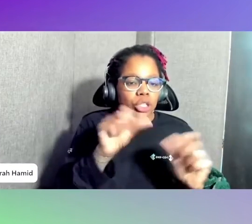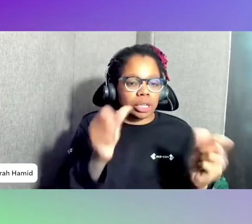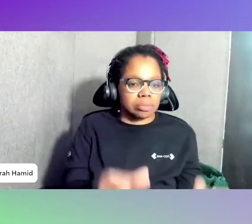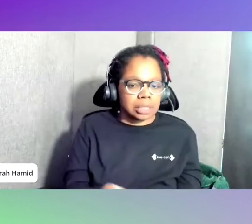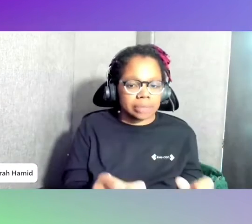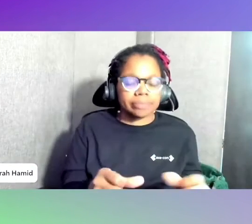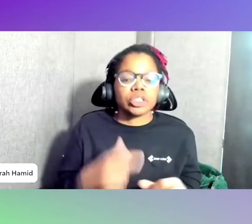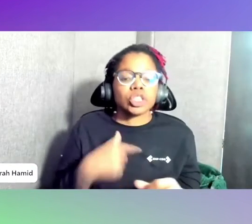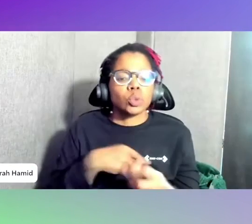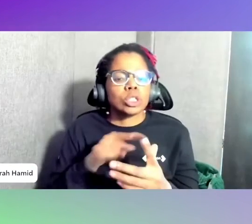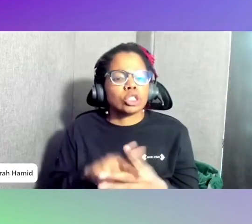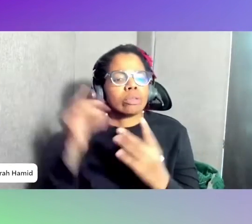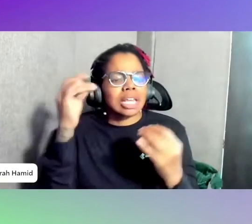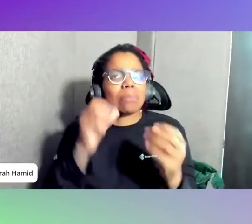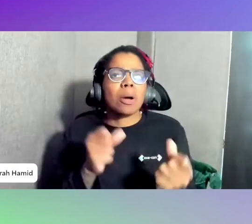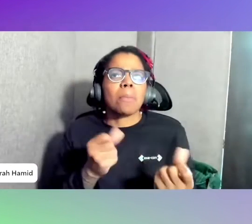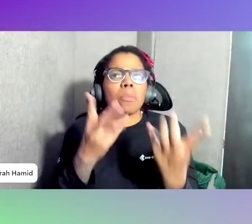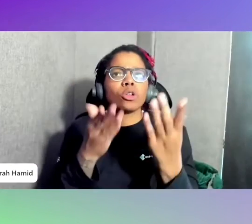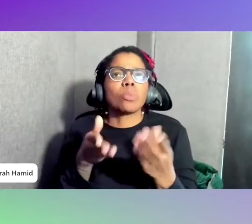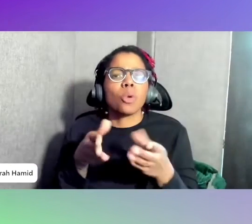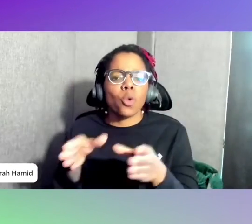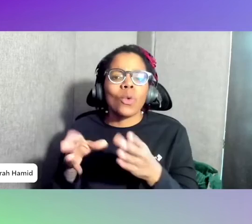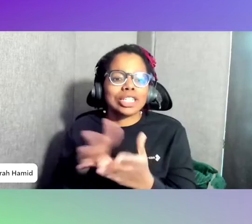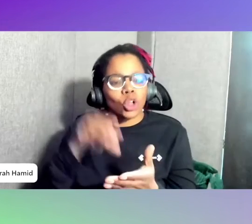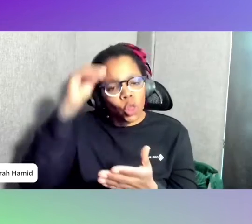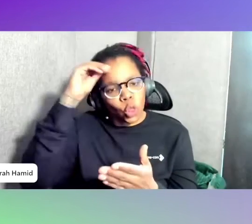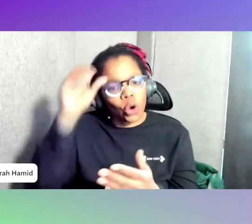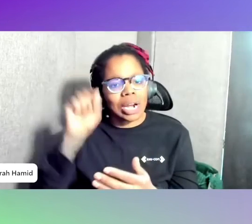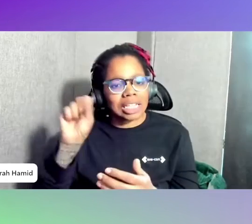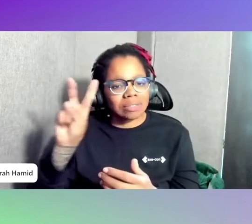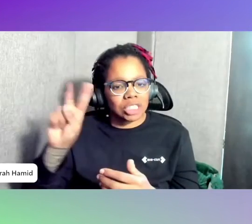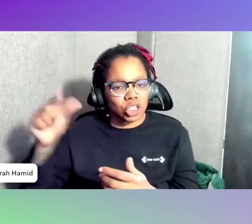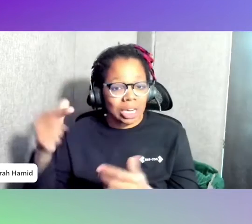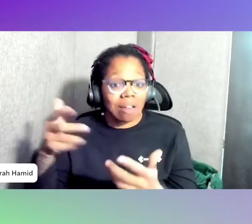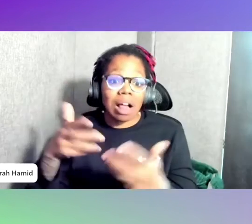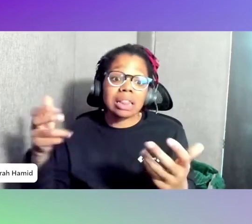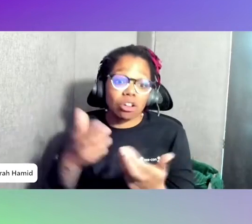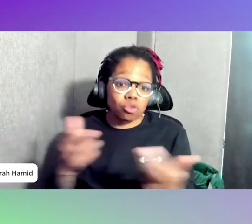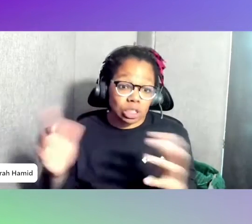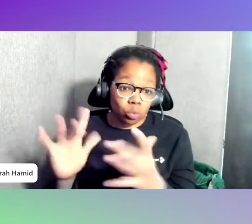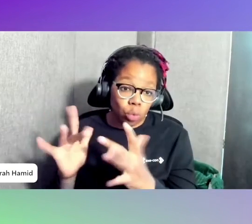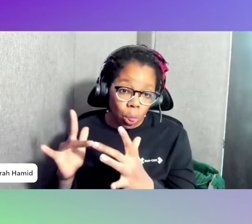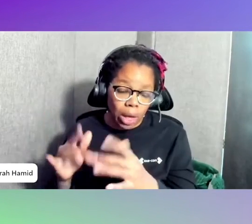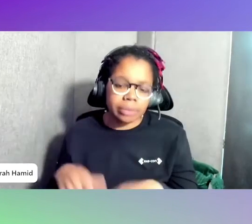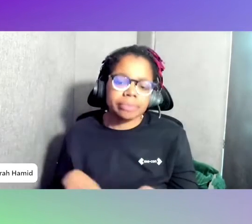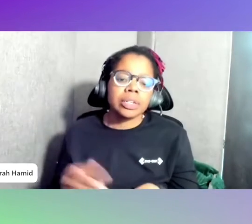how to manipulate pads, curves, and 3D shapes versus static and generic shapes. We started looking into ways of